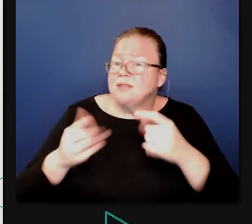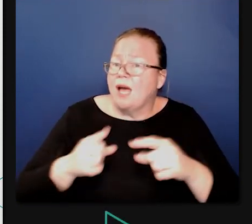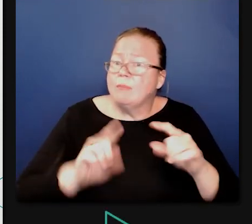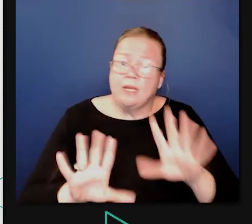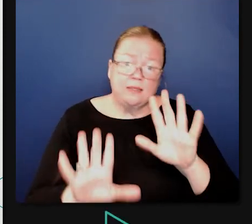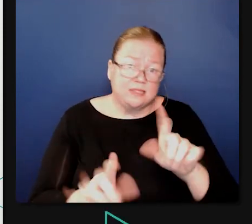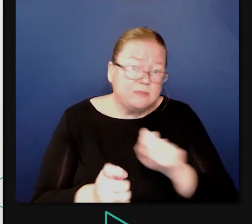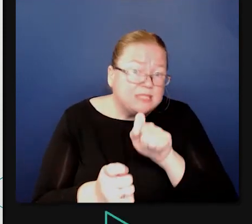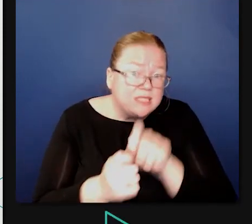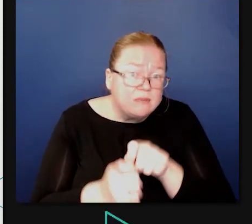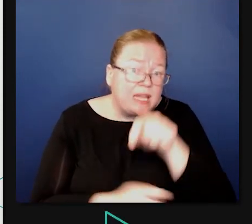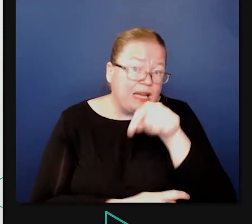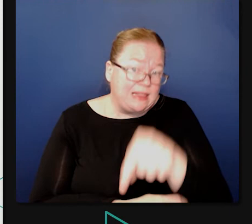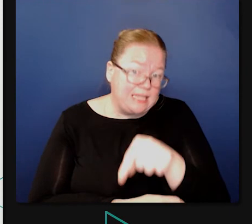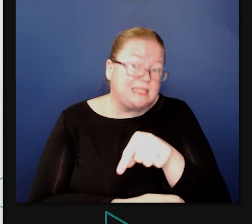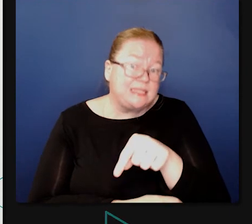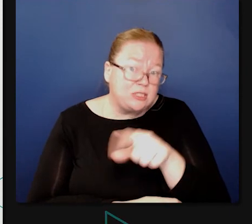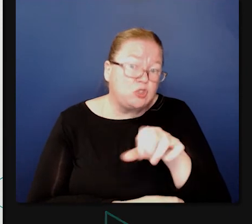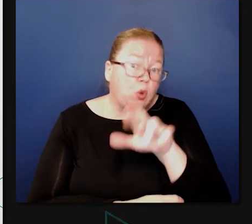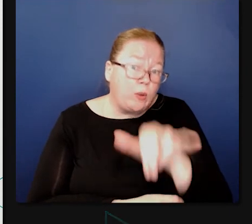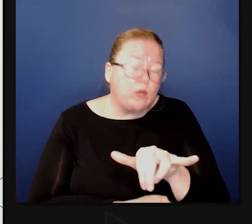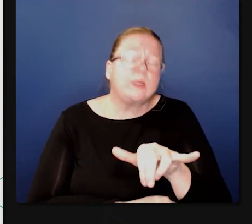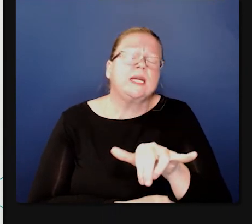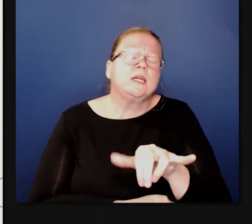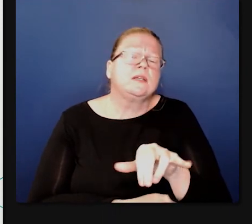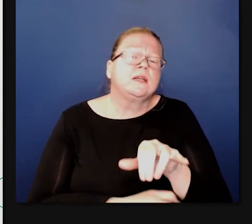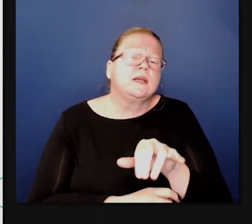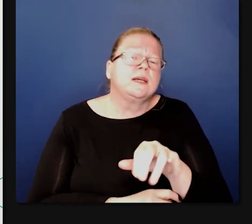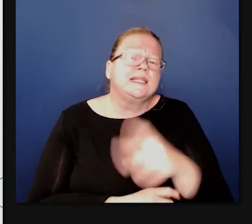Specifically, this query is looking at